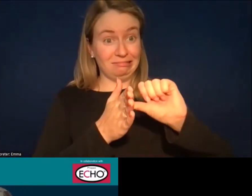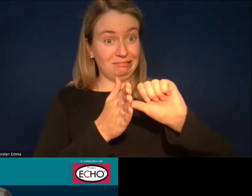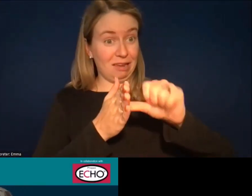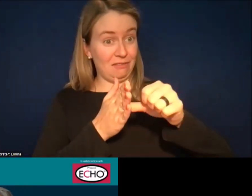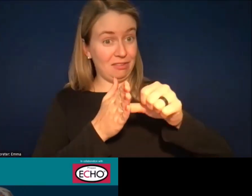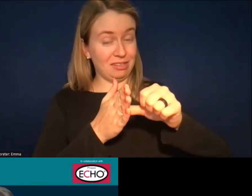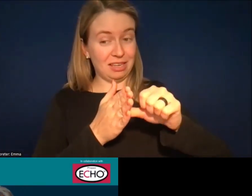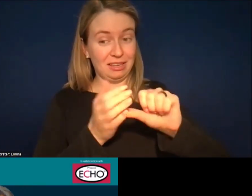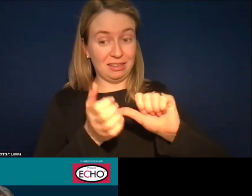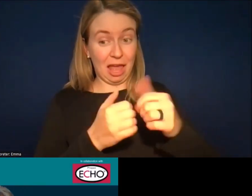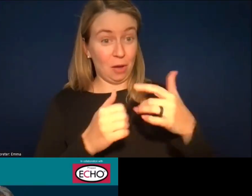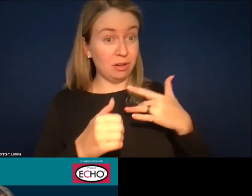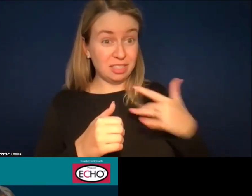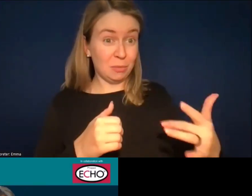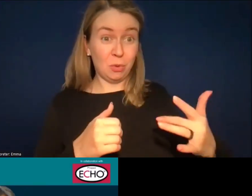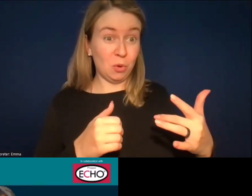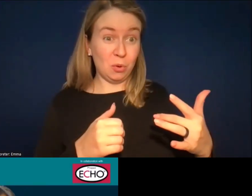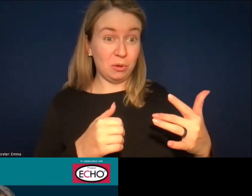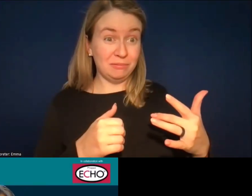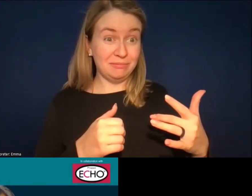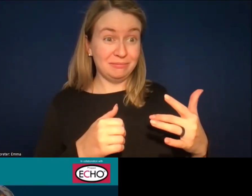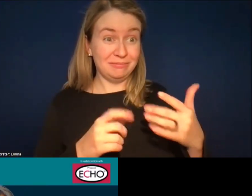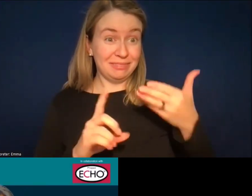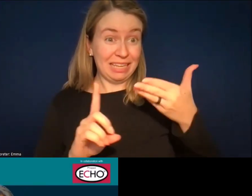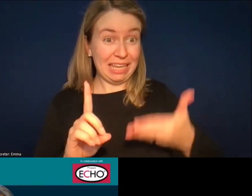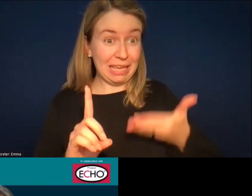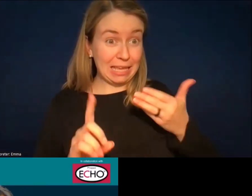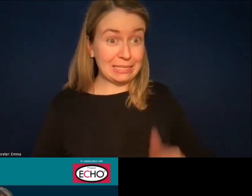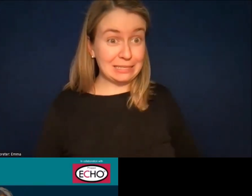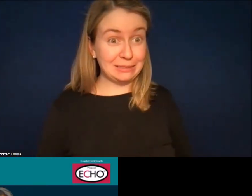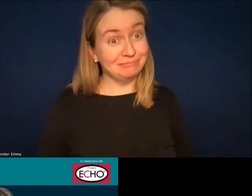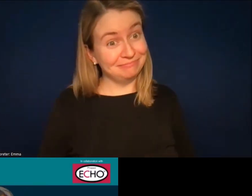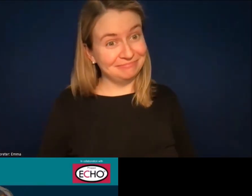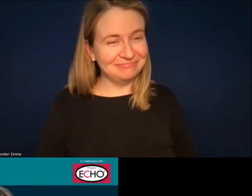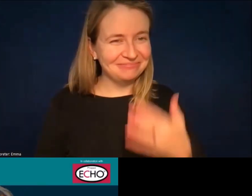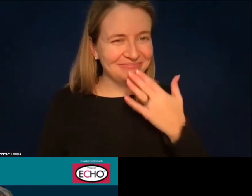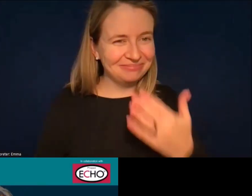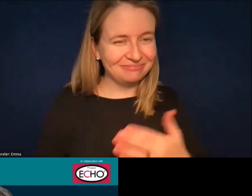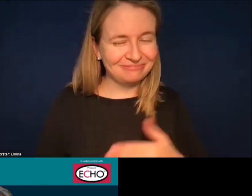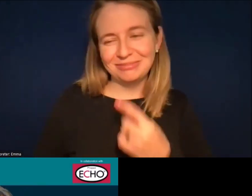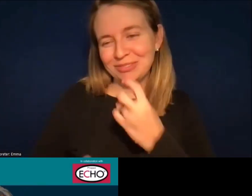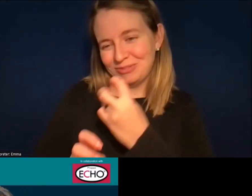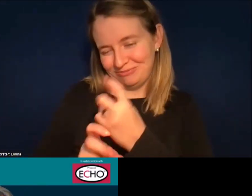how typical he is. So thank you. Those hard days are typical.